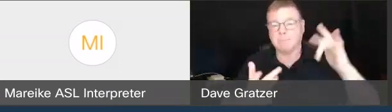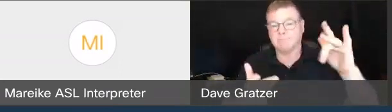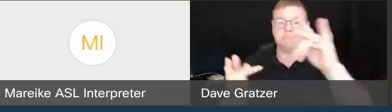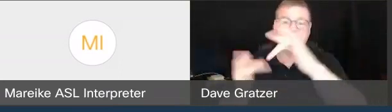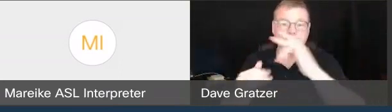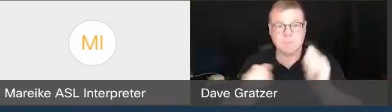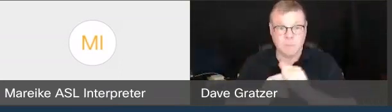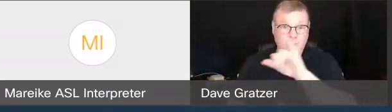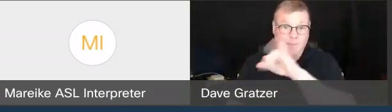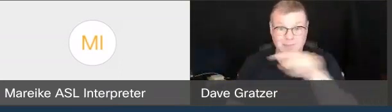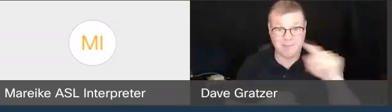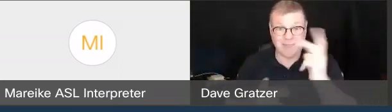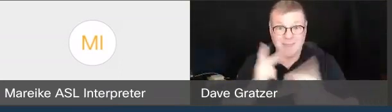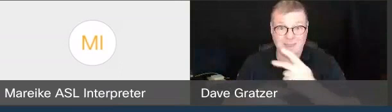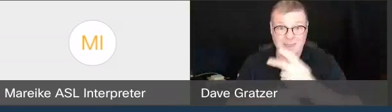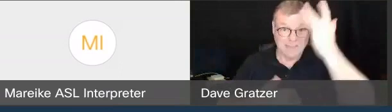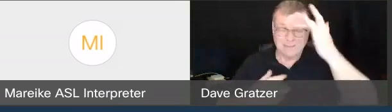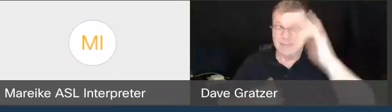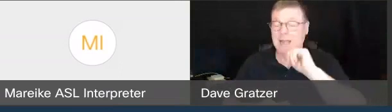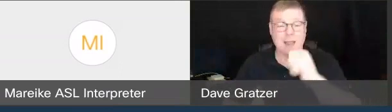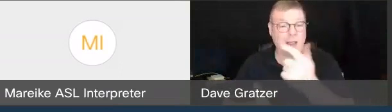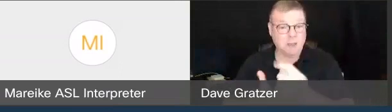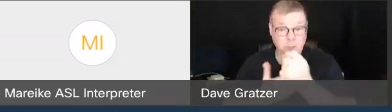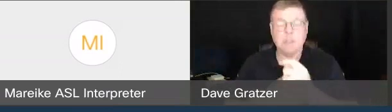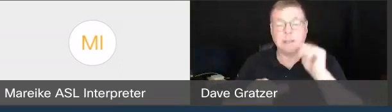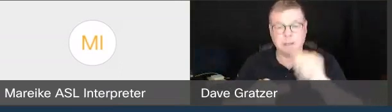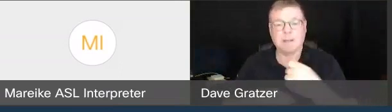such as these not being treated can create a lot of issues.